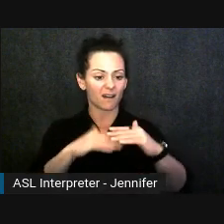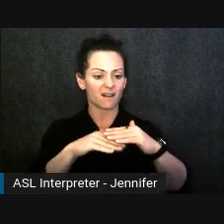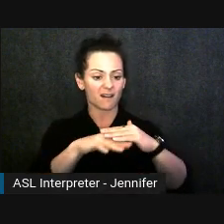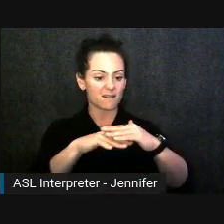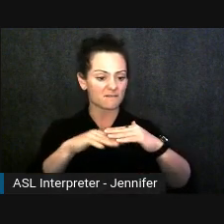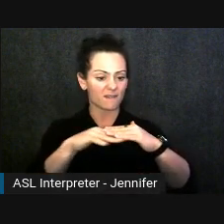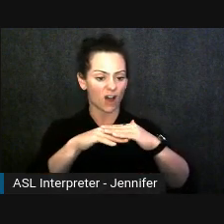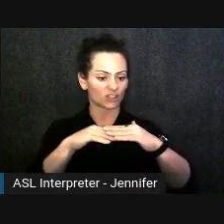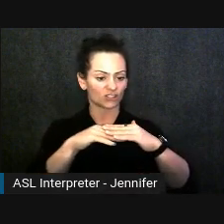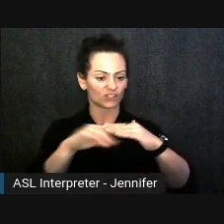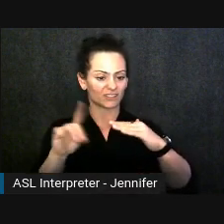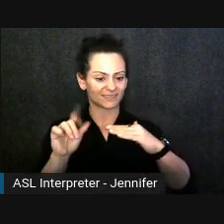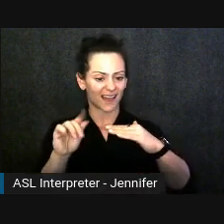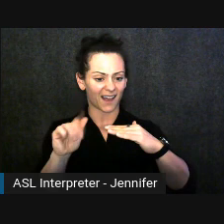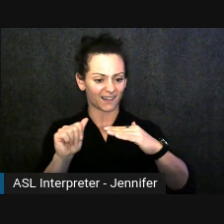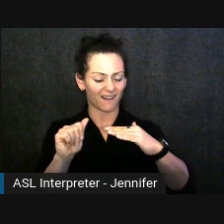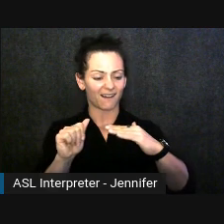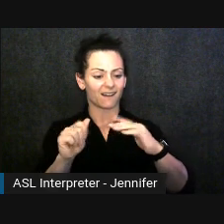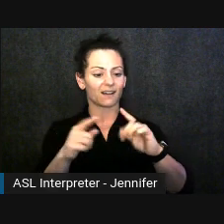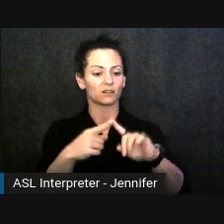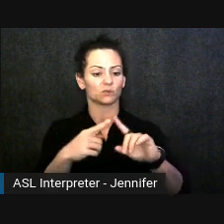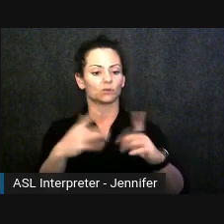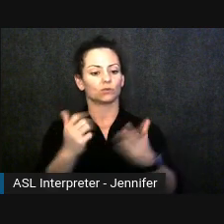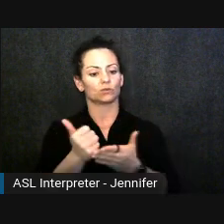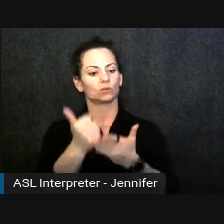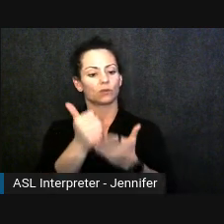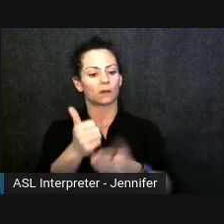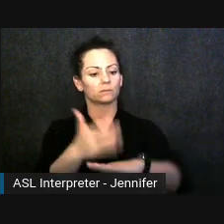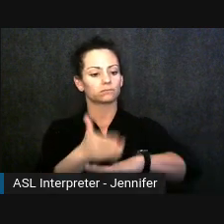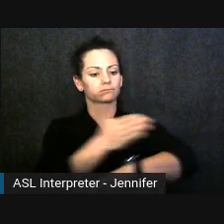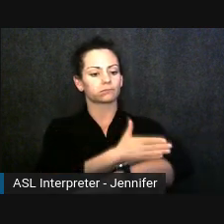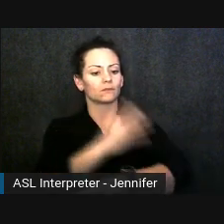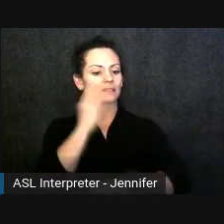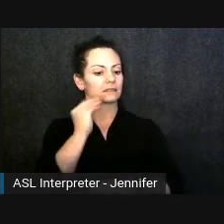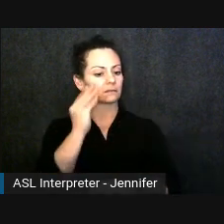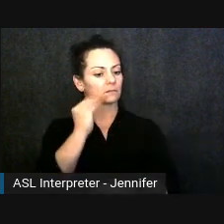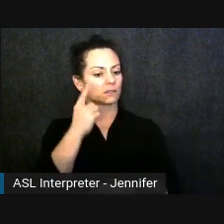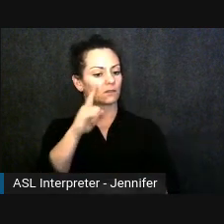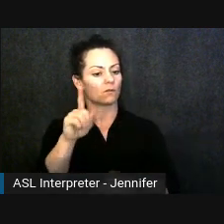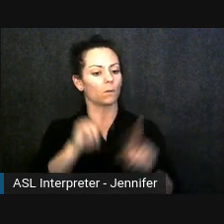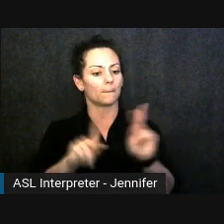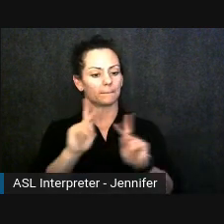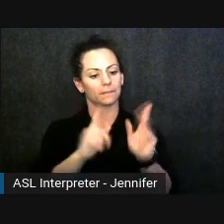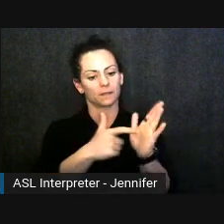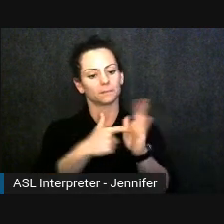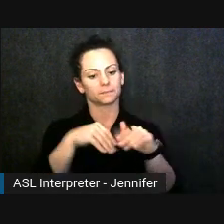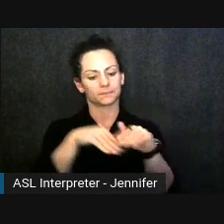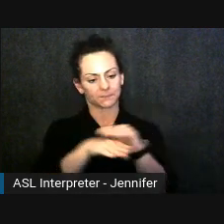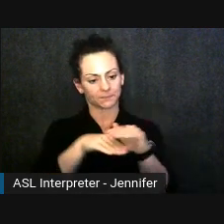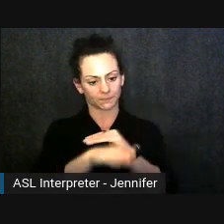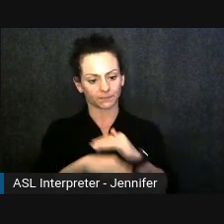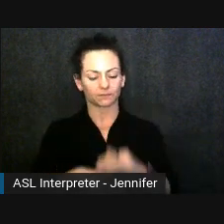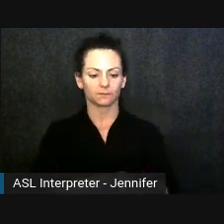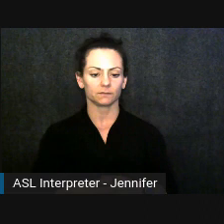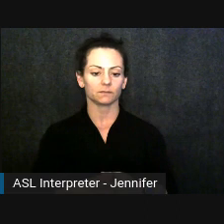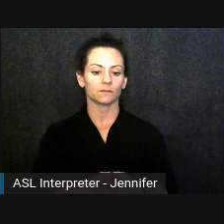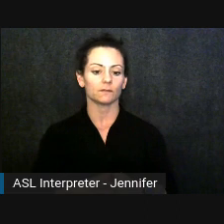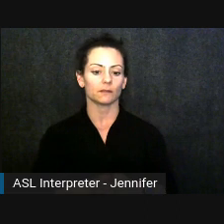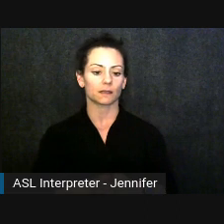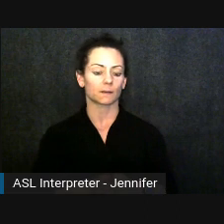for folks, and really accessibility improves the web all around.